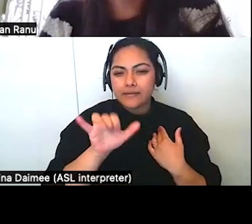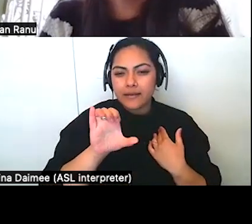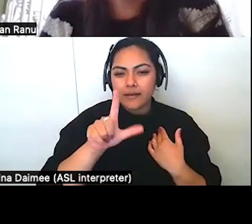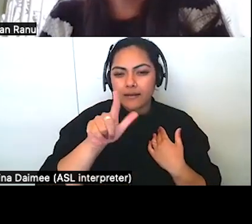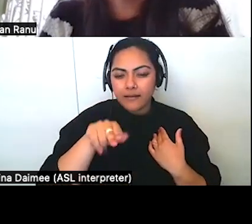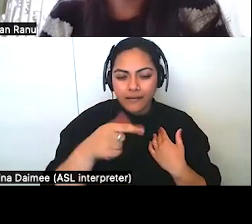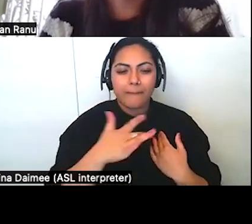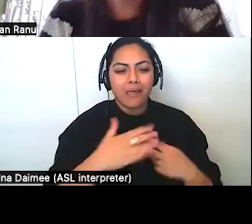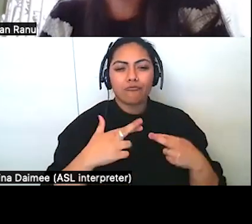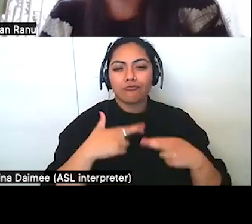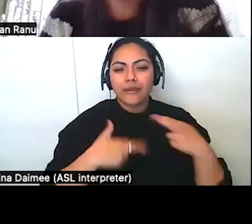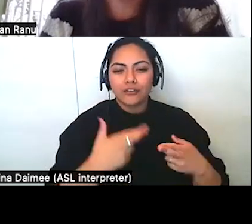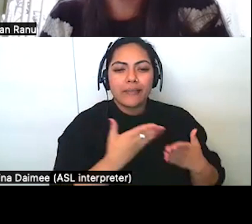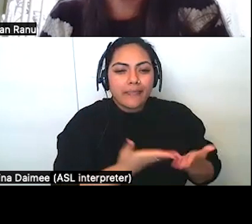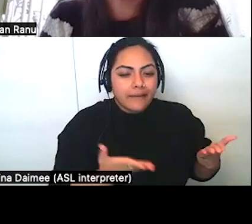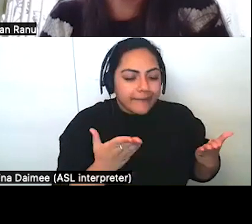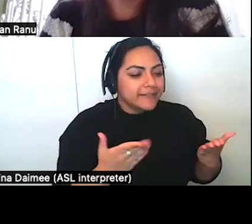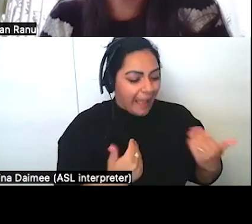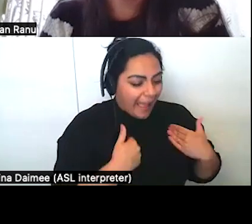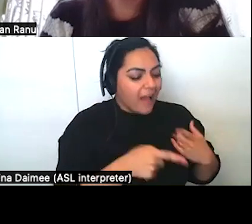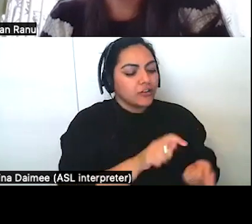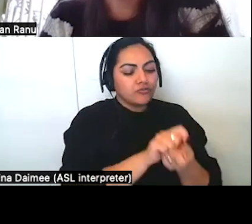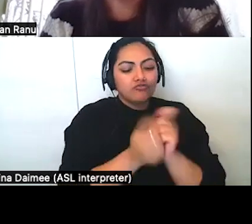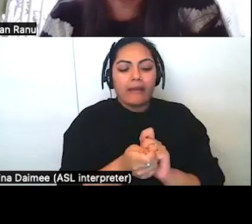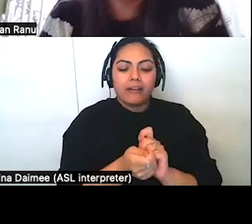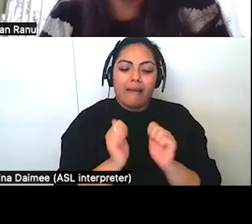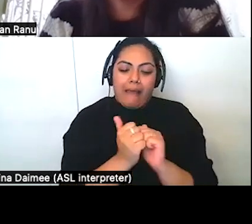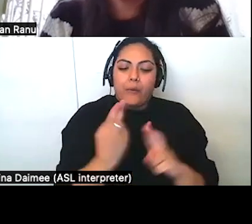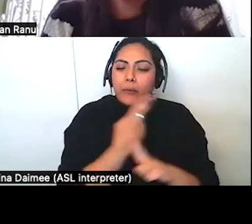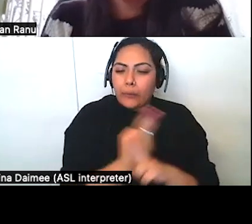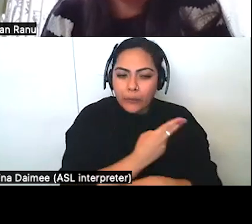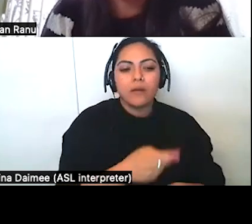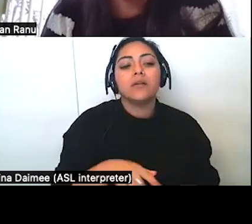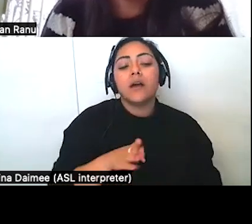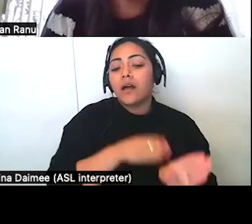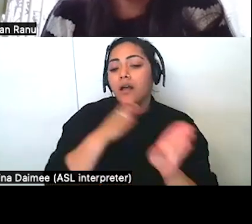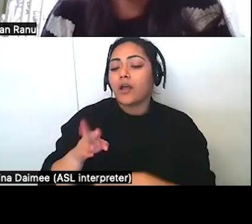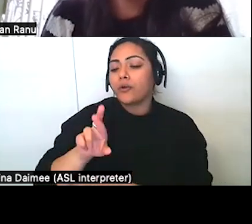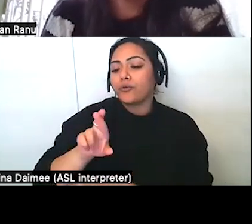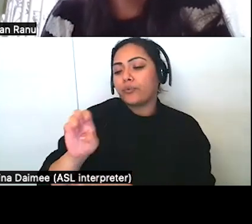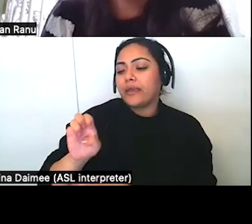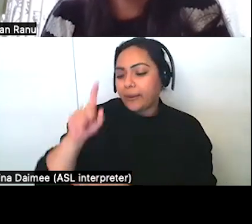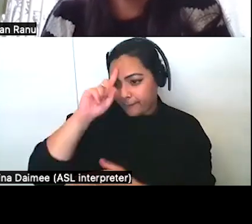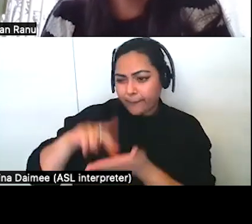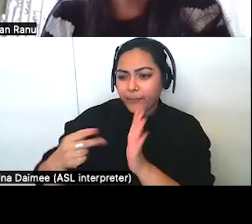repurposing is more like mending and making old new again. So, upcycling, thrifting, and